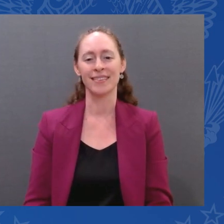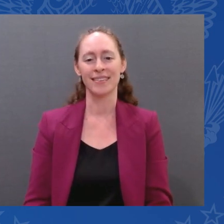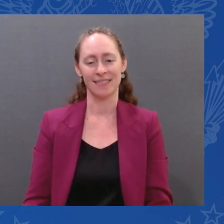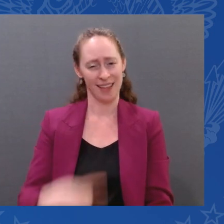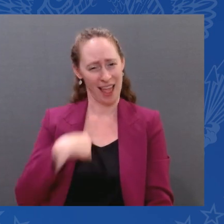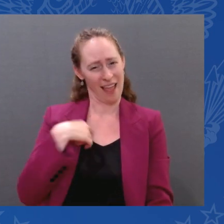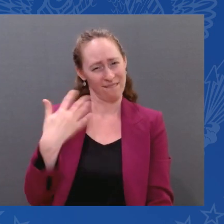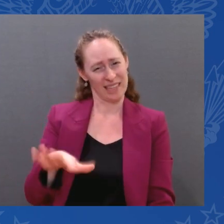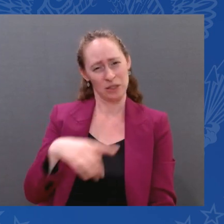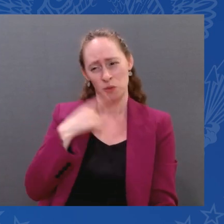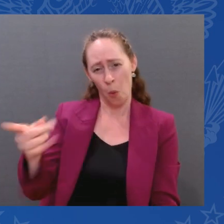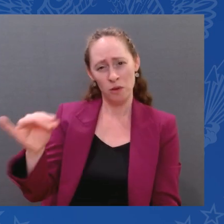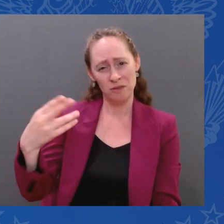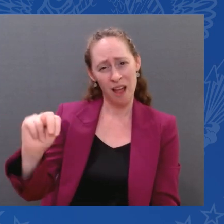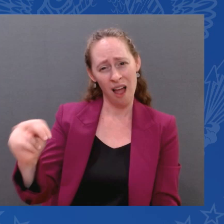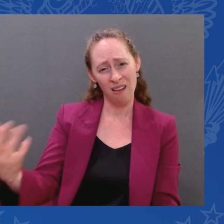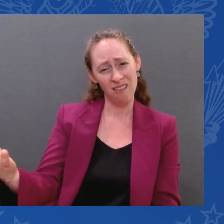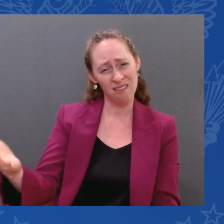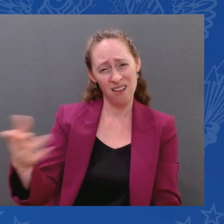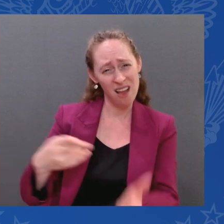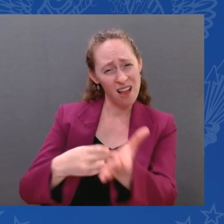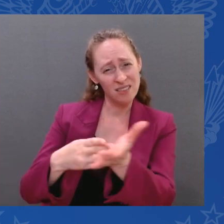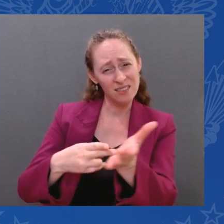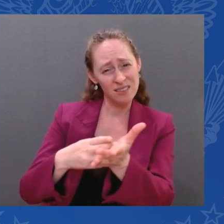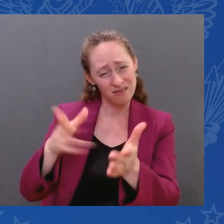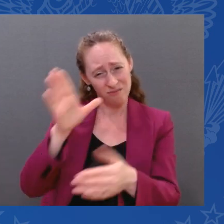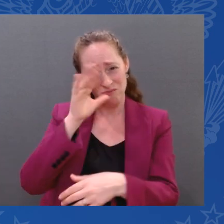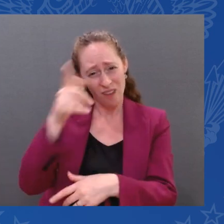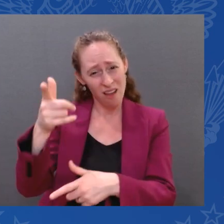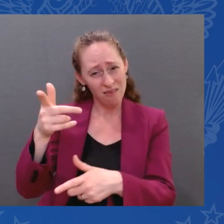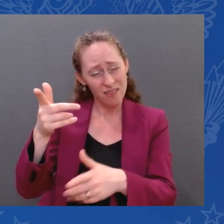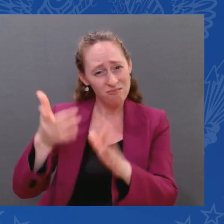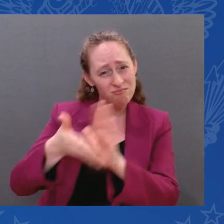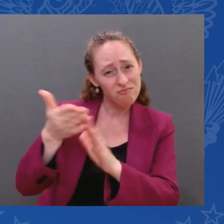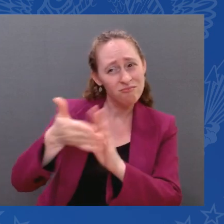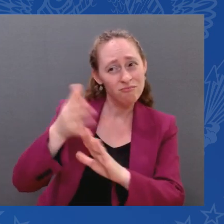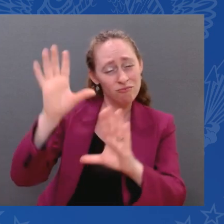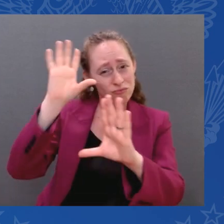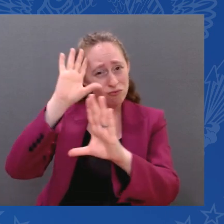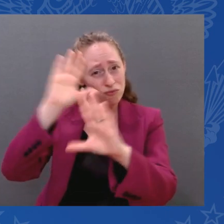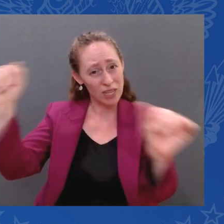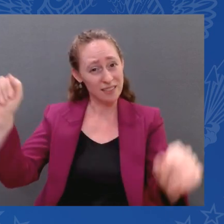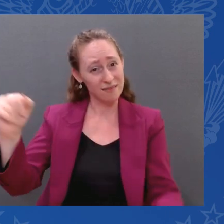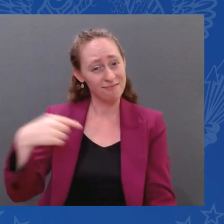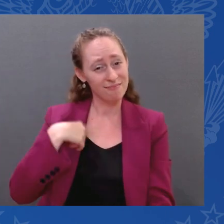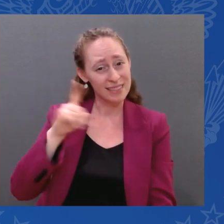intellect and conscience he had. We used to argue like hell on the Senate floor,